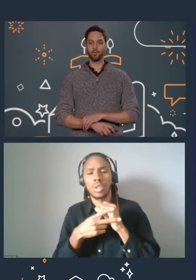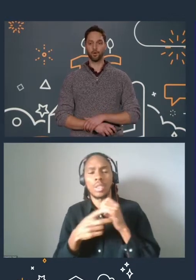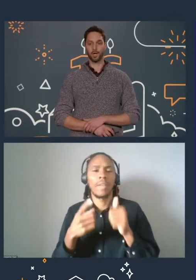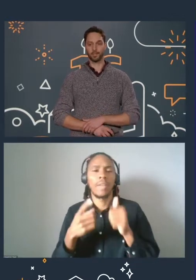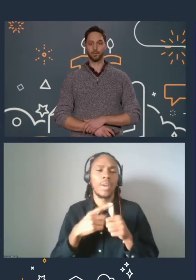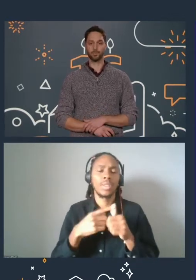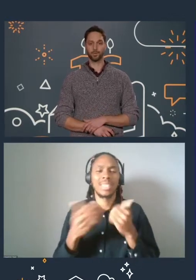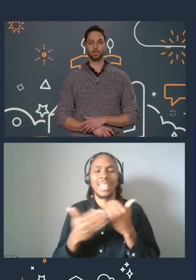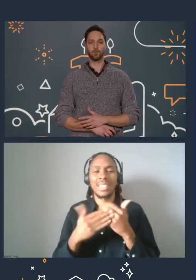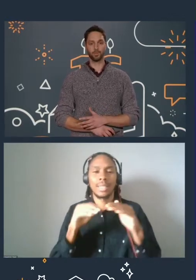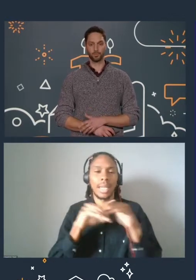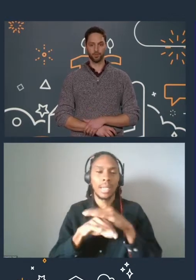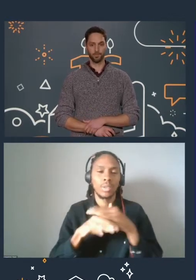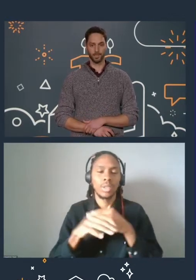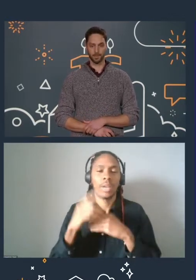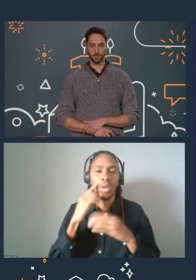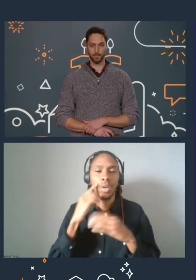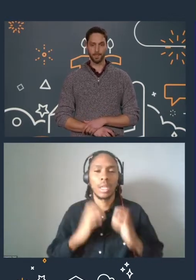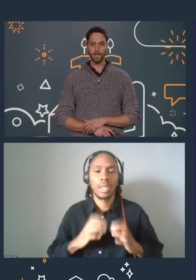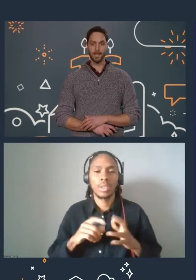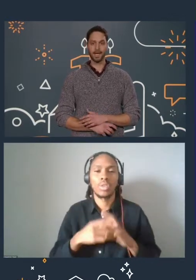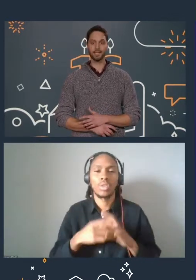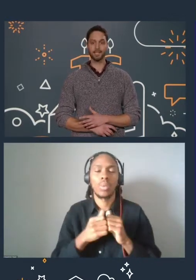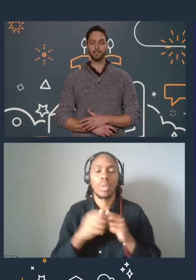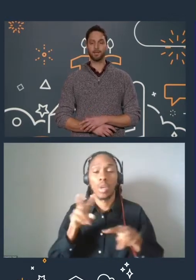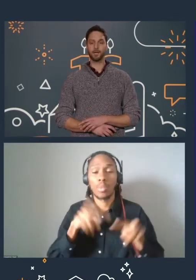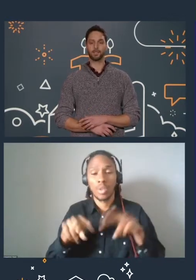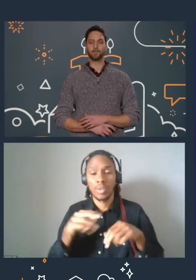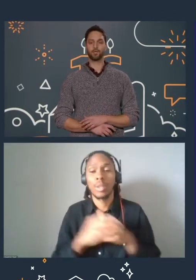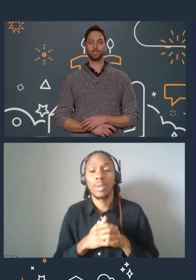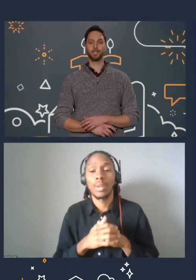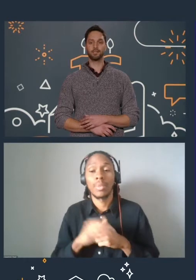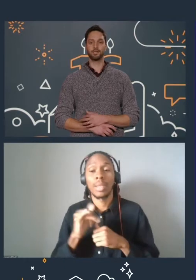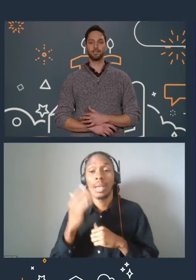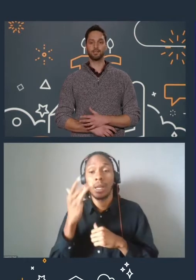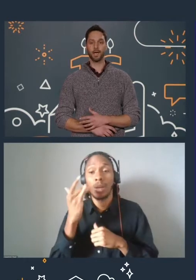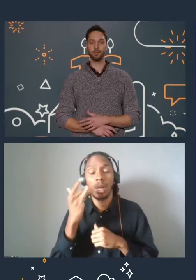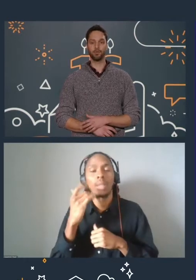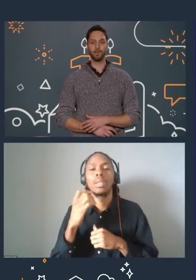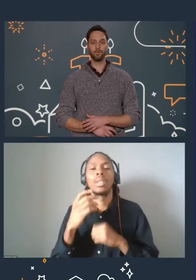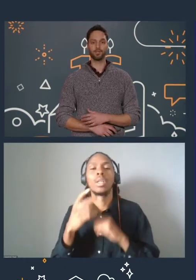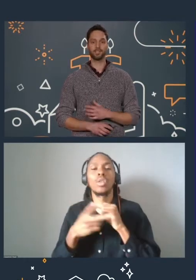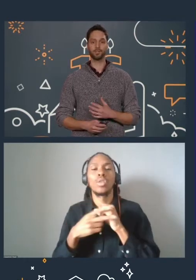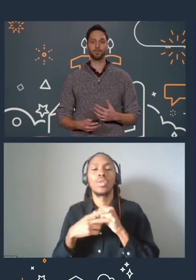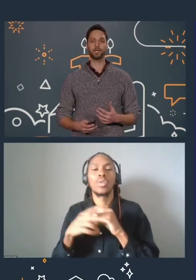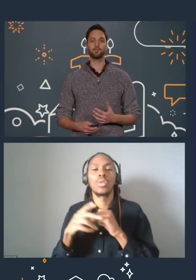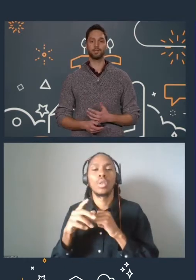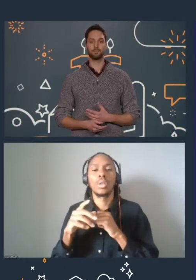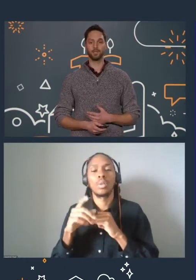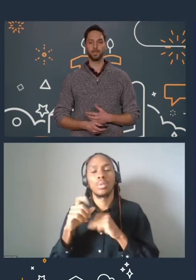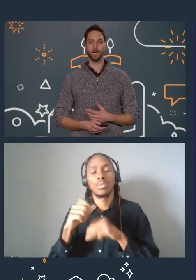for our customers to start with observability. And that is because Storage Lens is designed to give you a centralized visibility